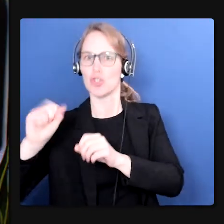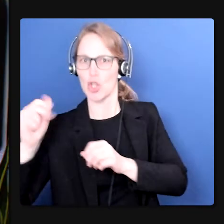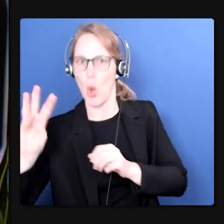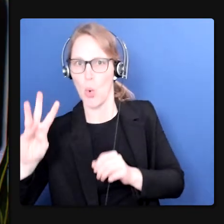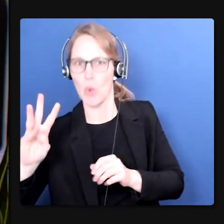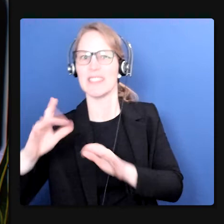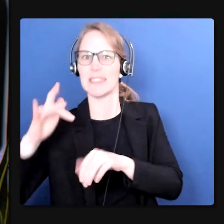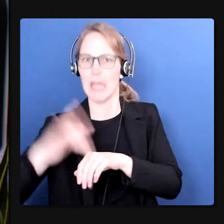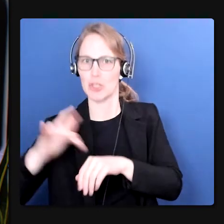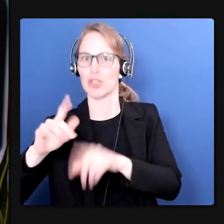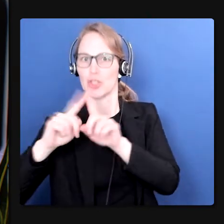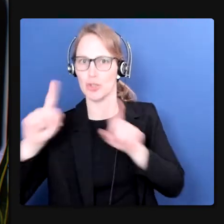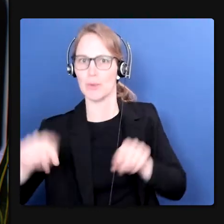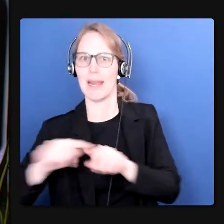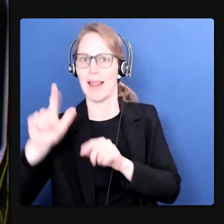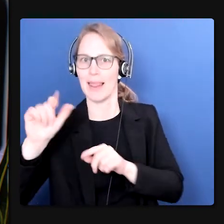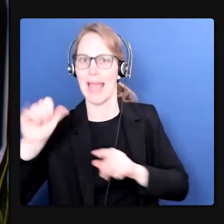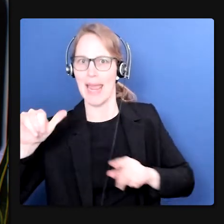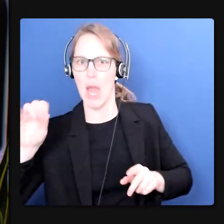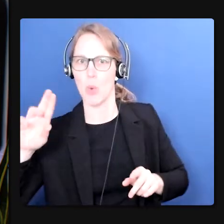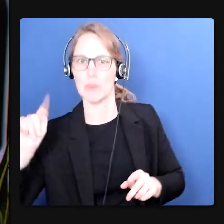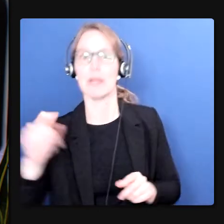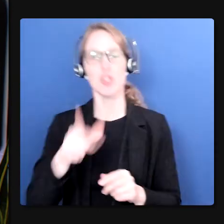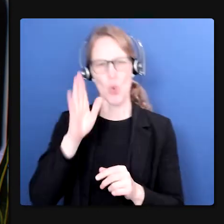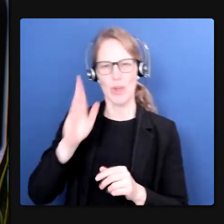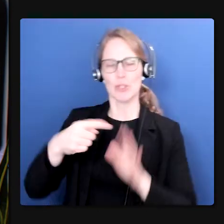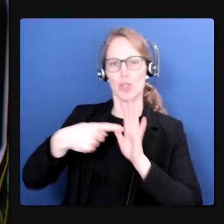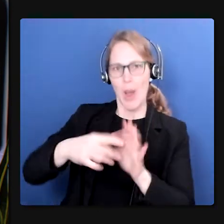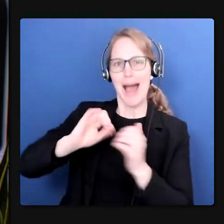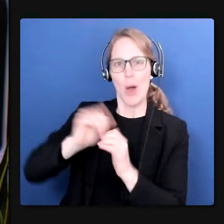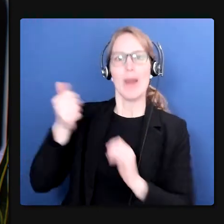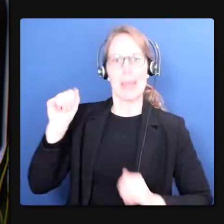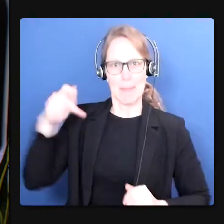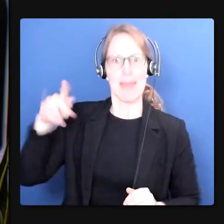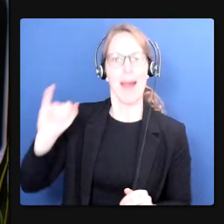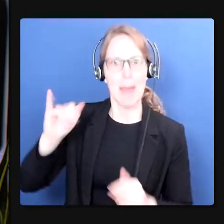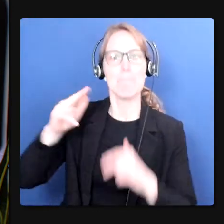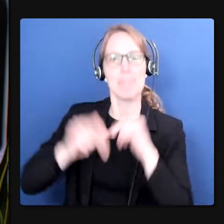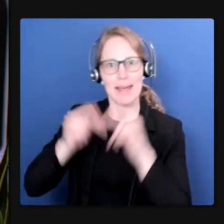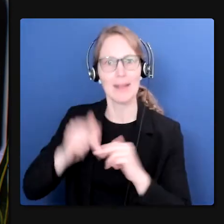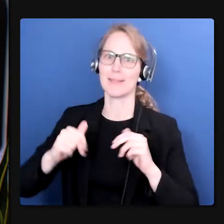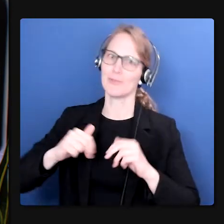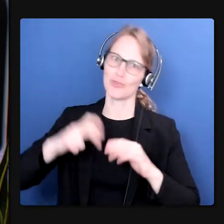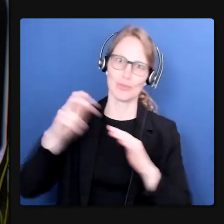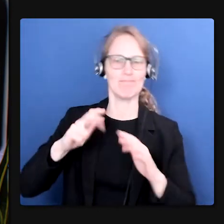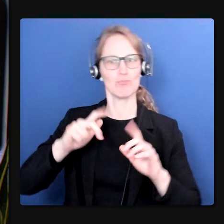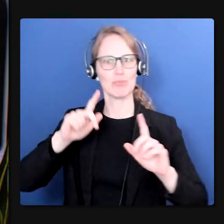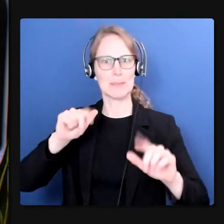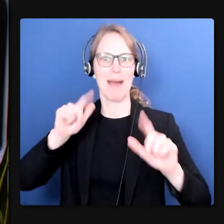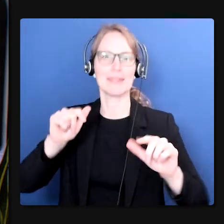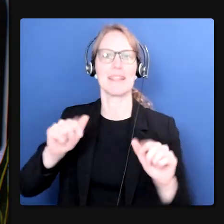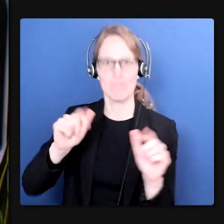Let's jump in and take a look at how these APIs are used to build an incredibly responsive touch control experience